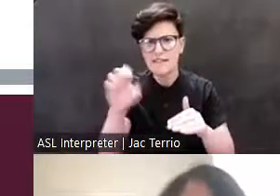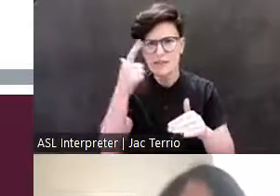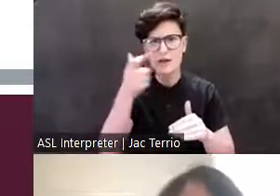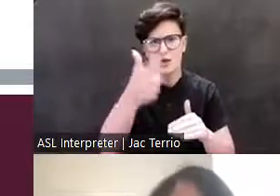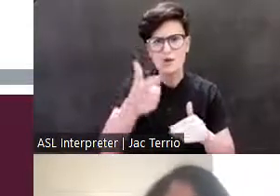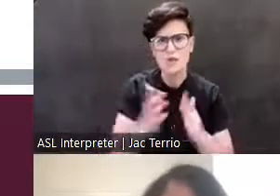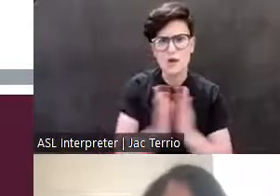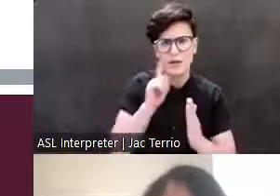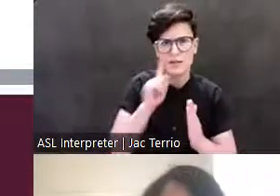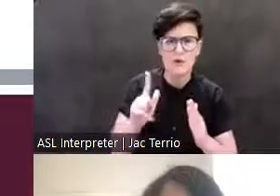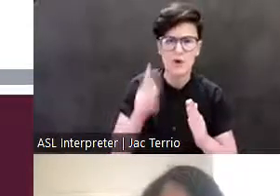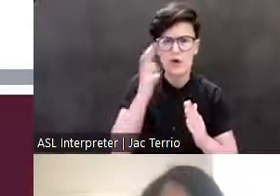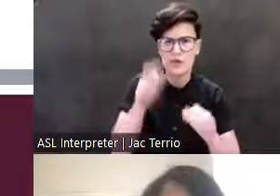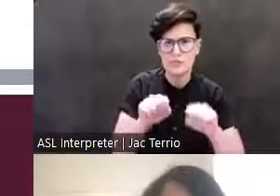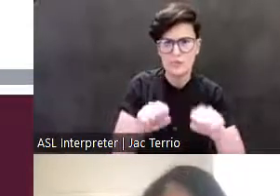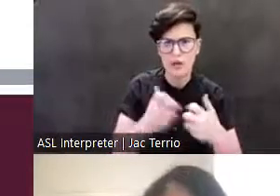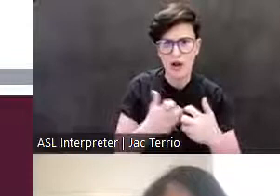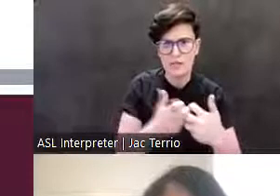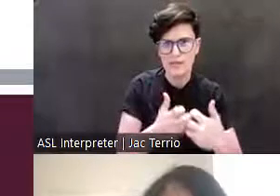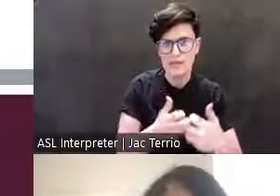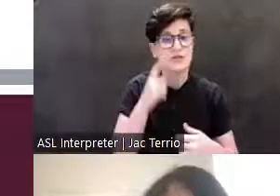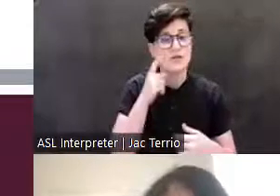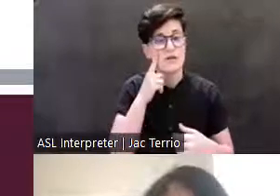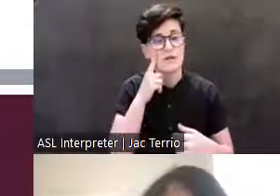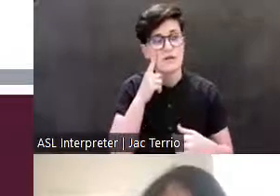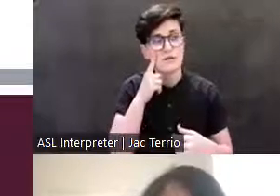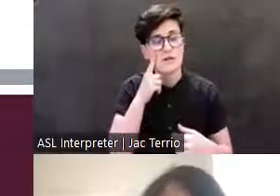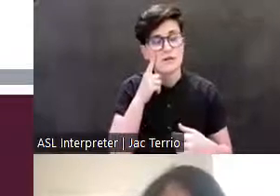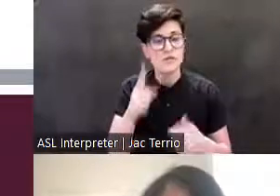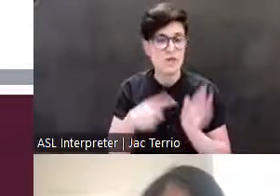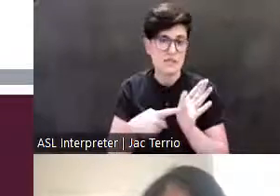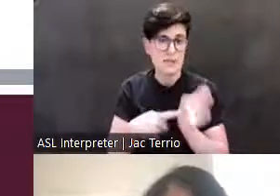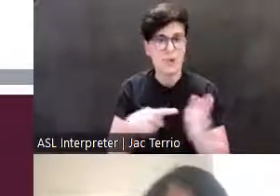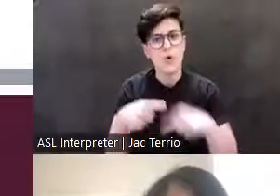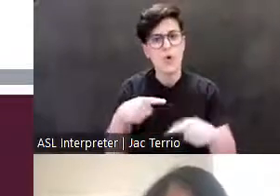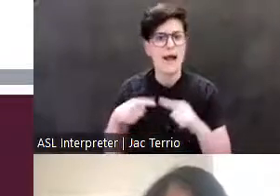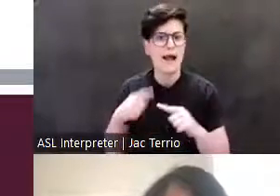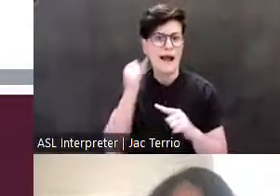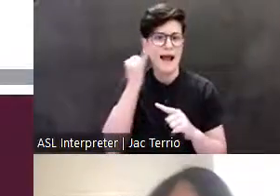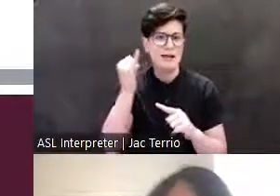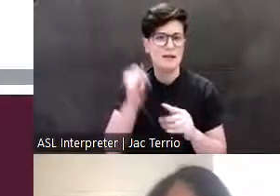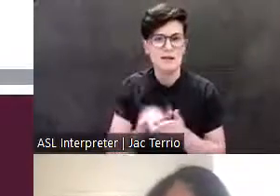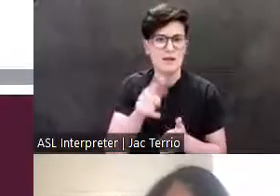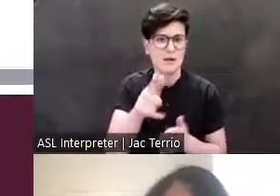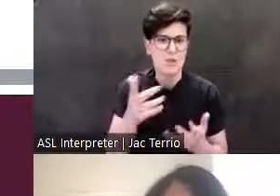For example, let's go back to the idea that you want to have a reasonable accommodation